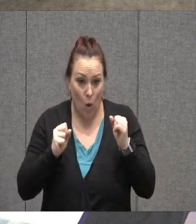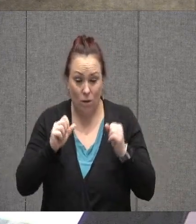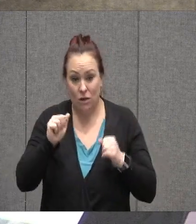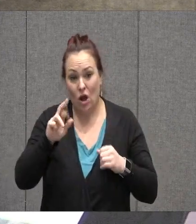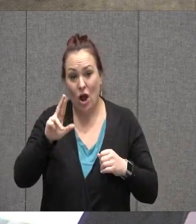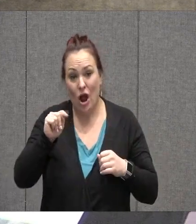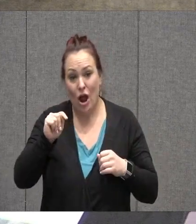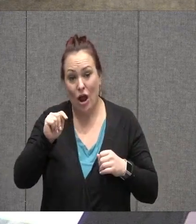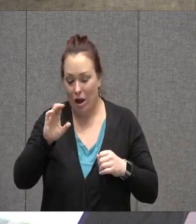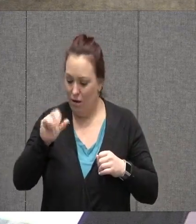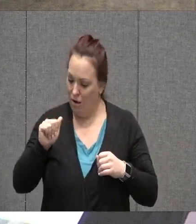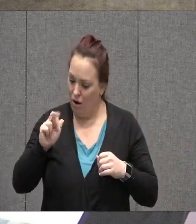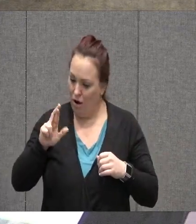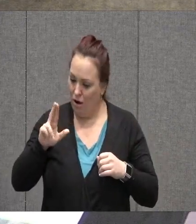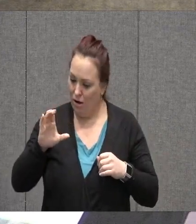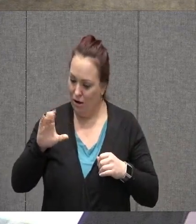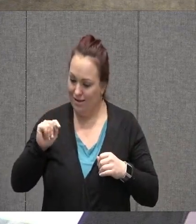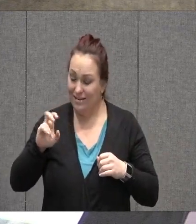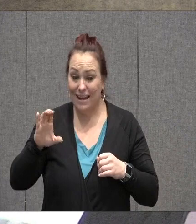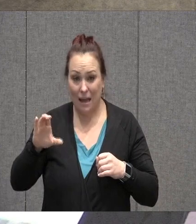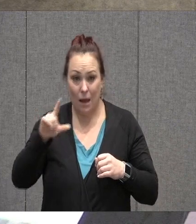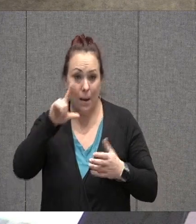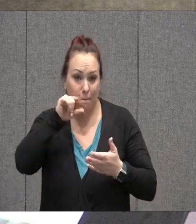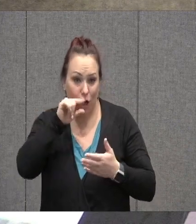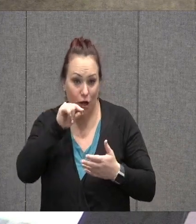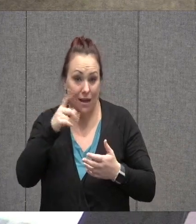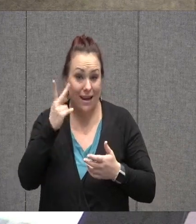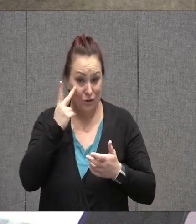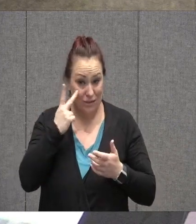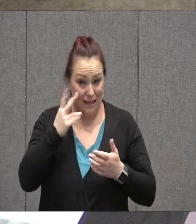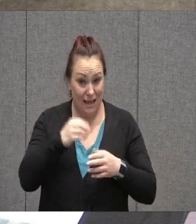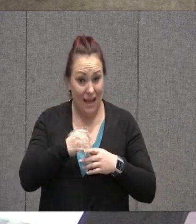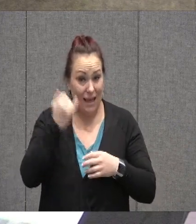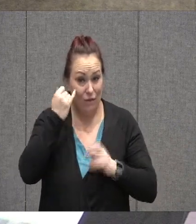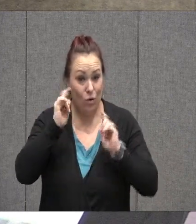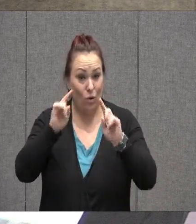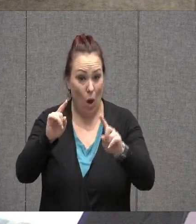So, puffins, if you go to Norway, you're gonna see a puffin,